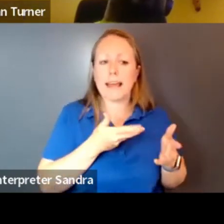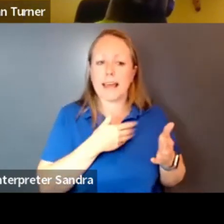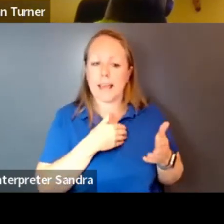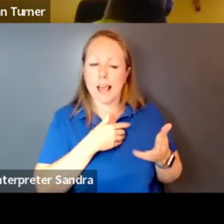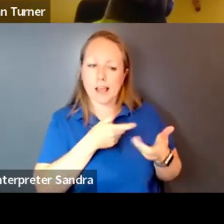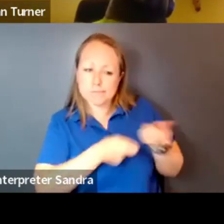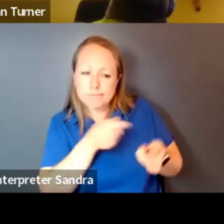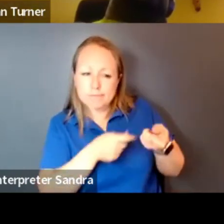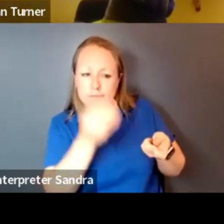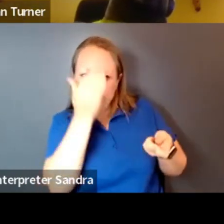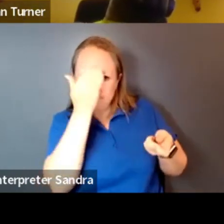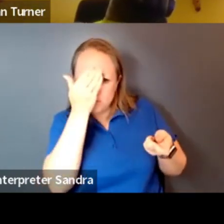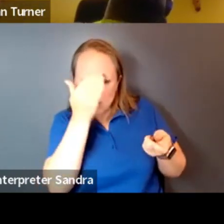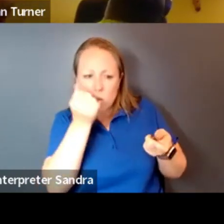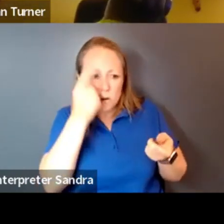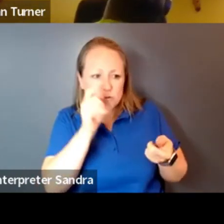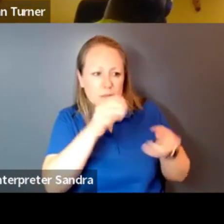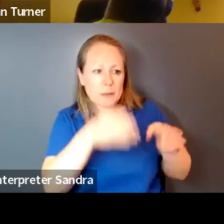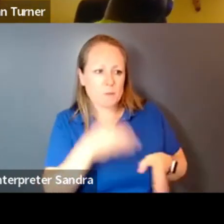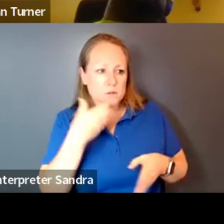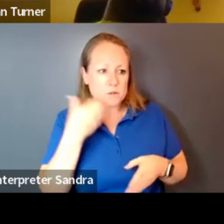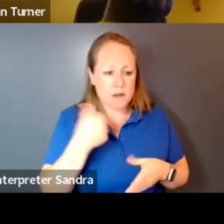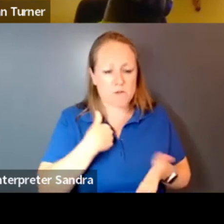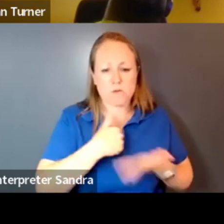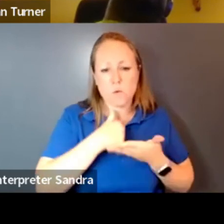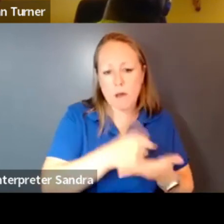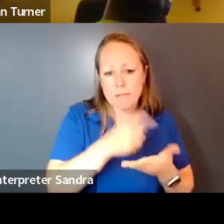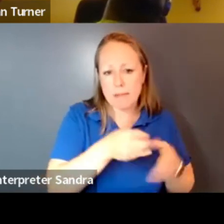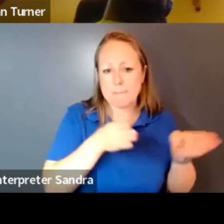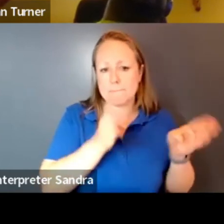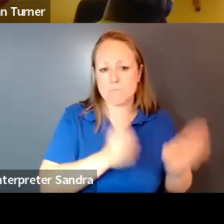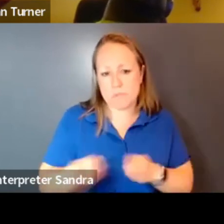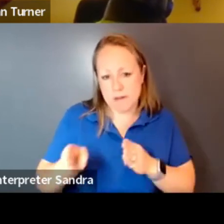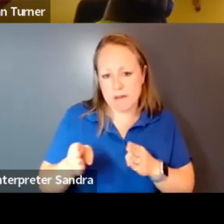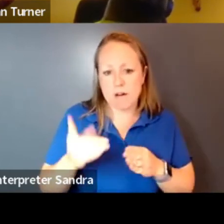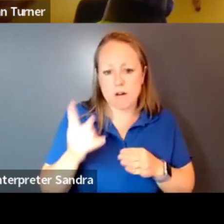help them, you know, prepare for their meeting with their